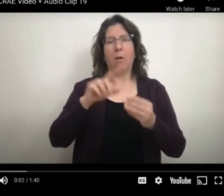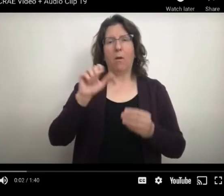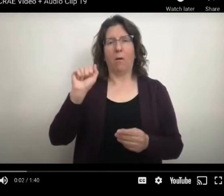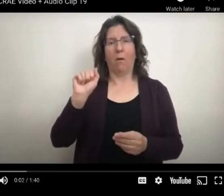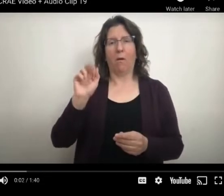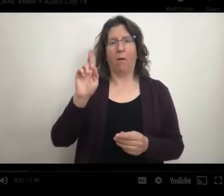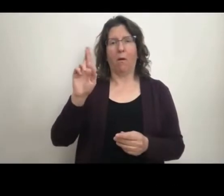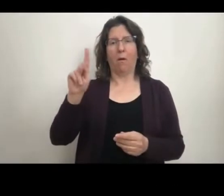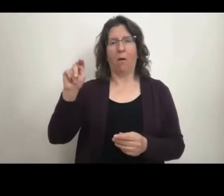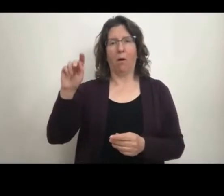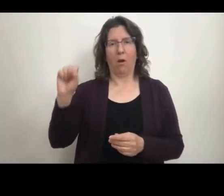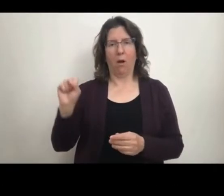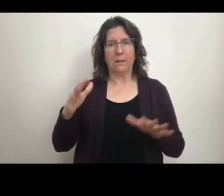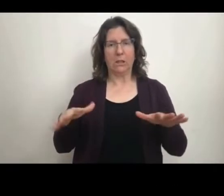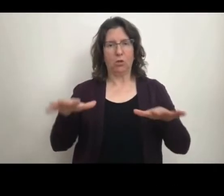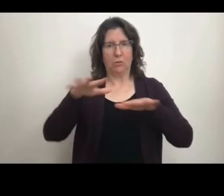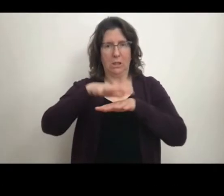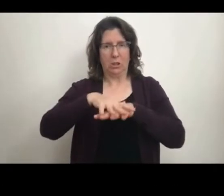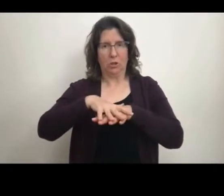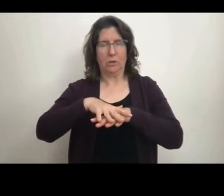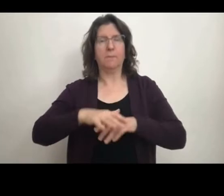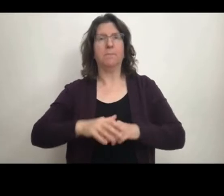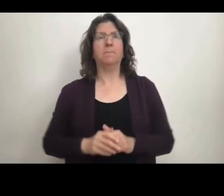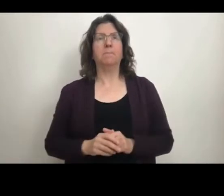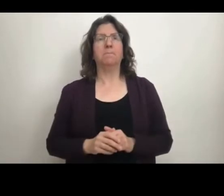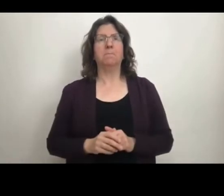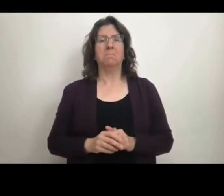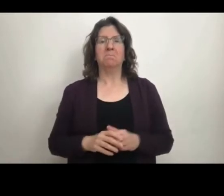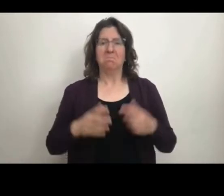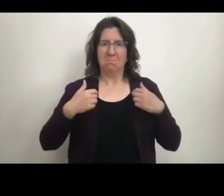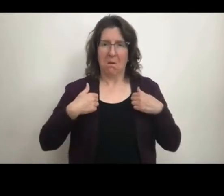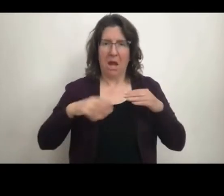Now I want to move the discussion to arts integration.